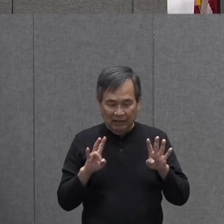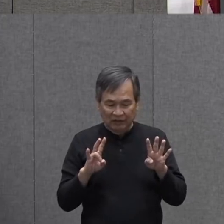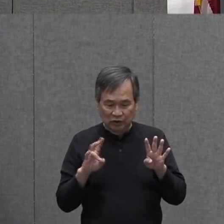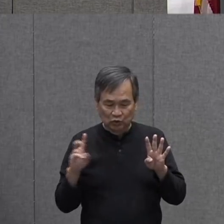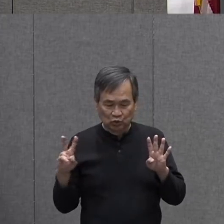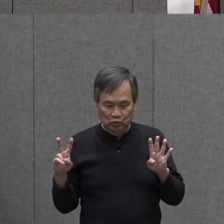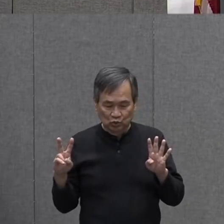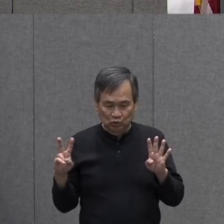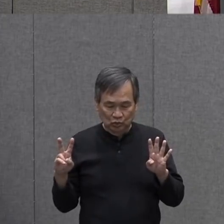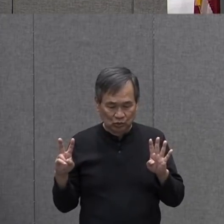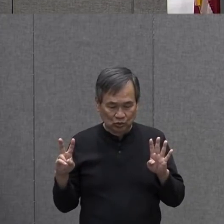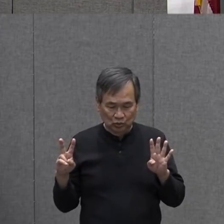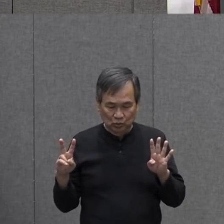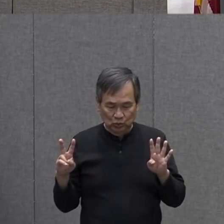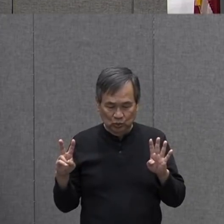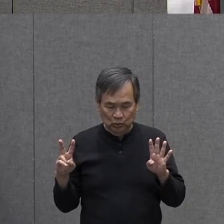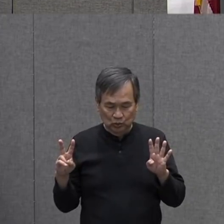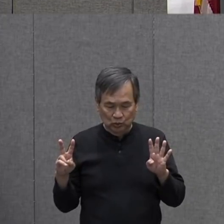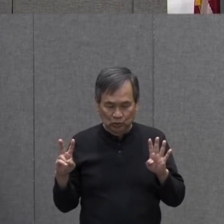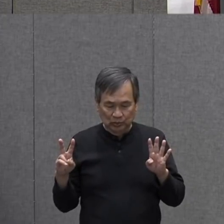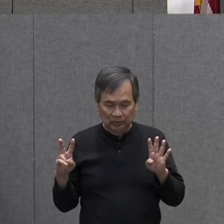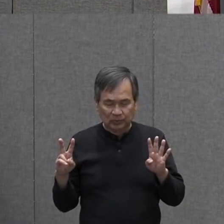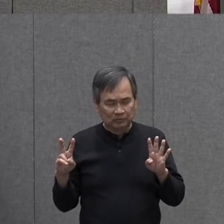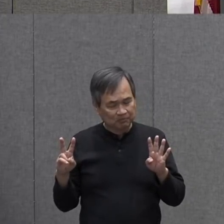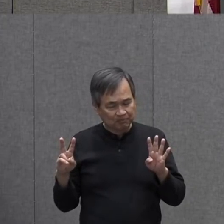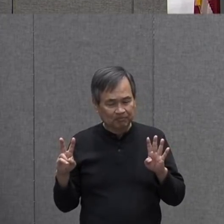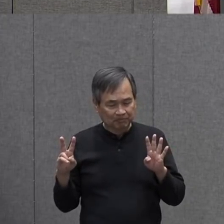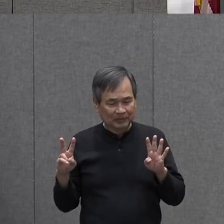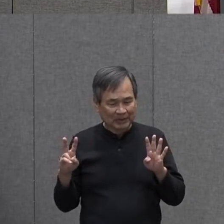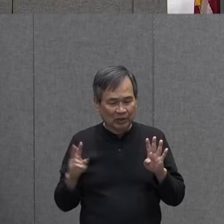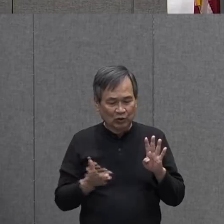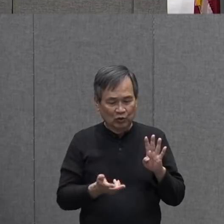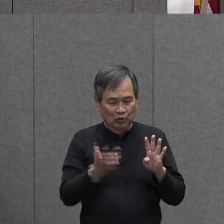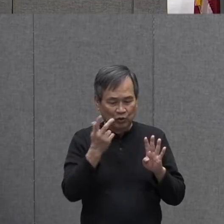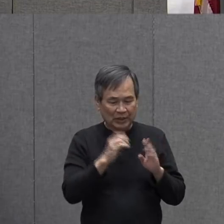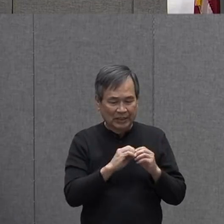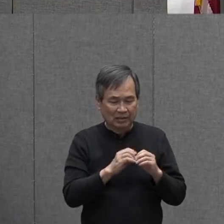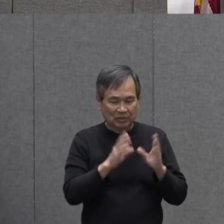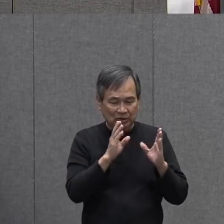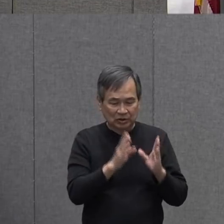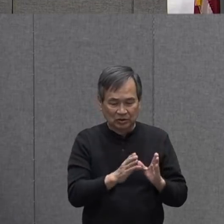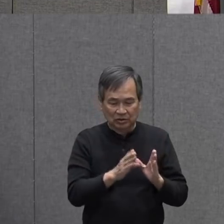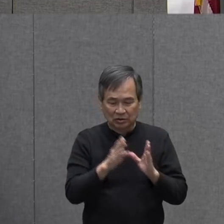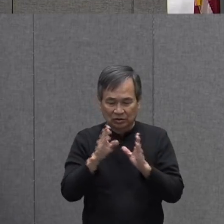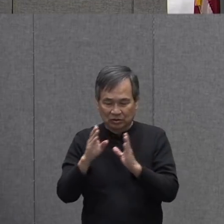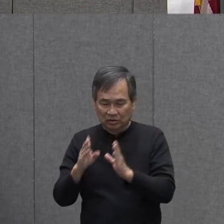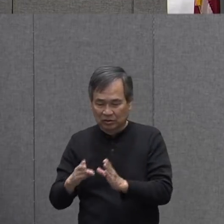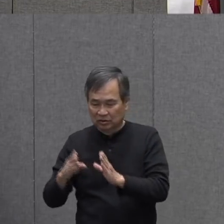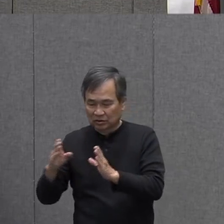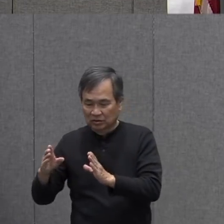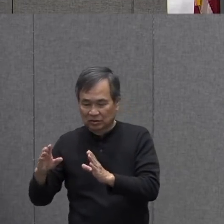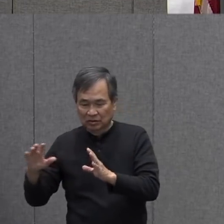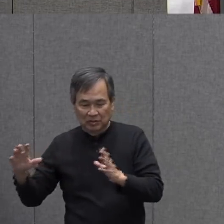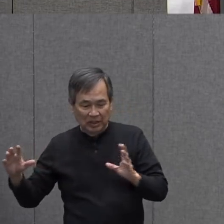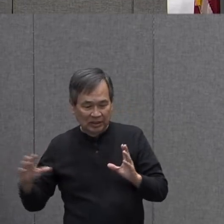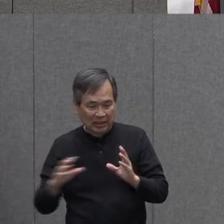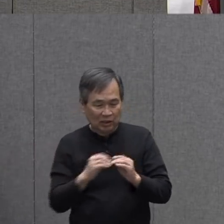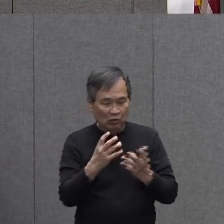So we're talking about three separate digits that I have to put together to make a number.